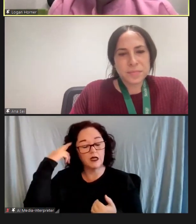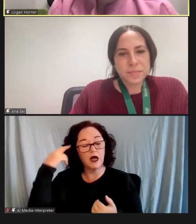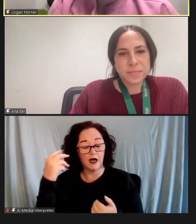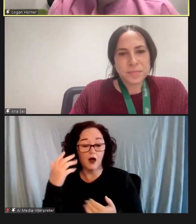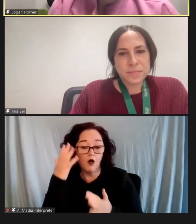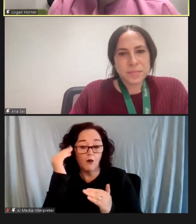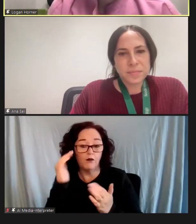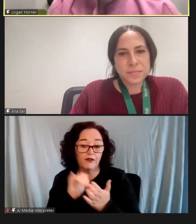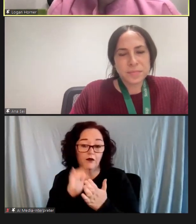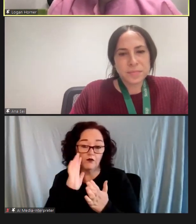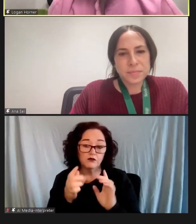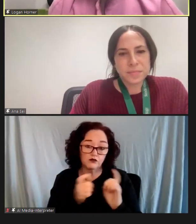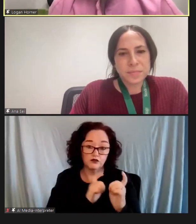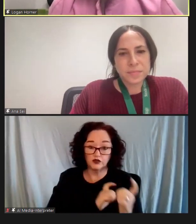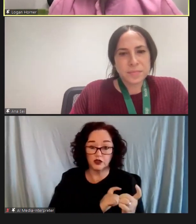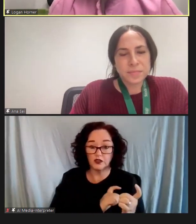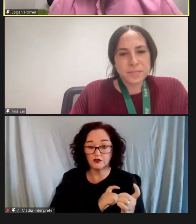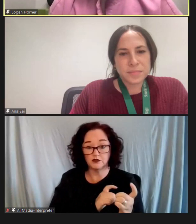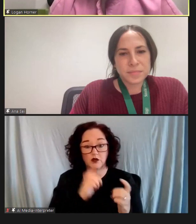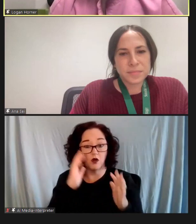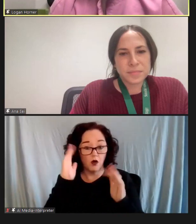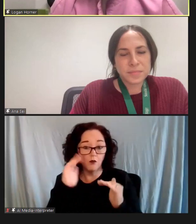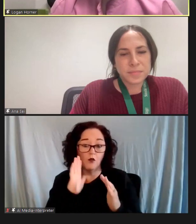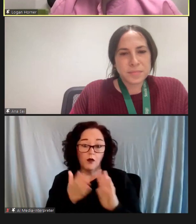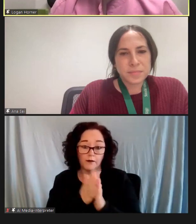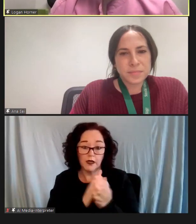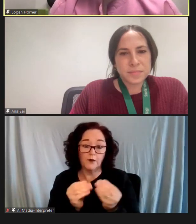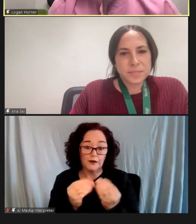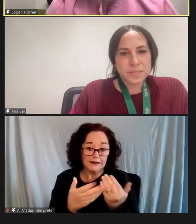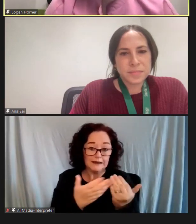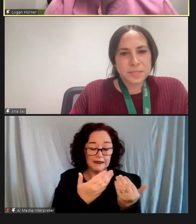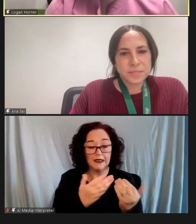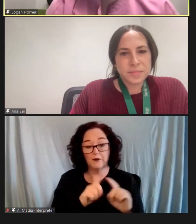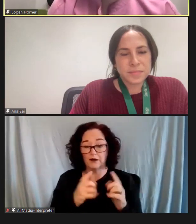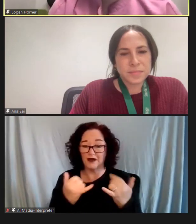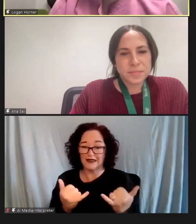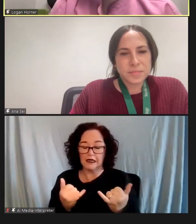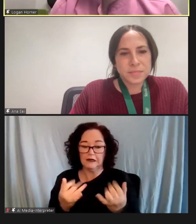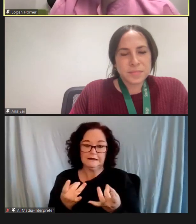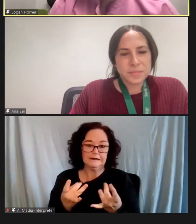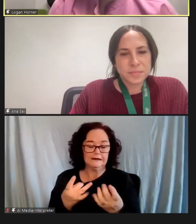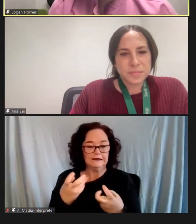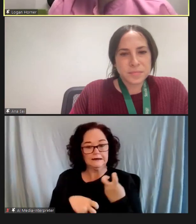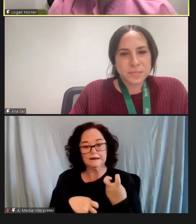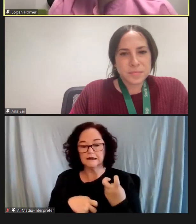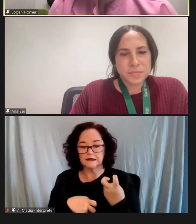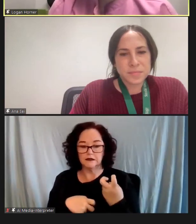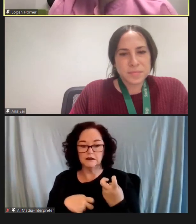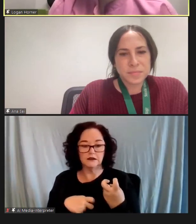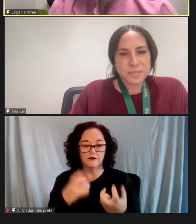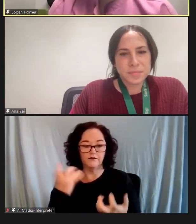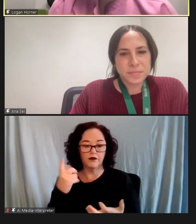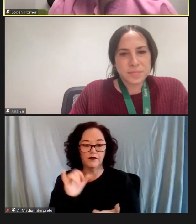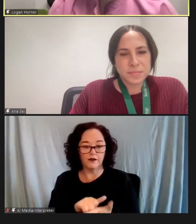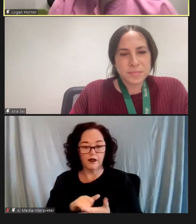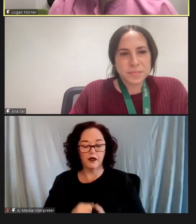easier but right now it can be tricky